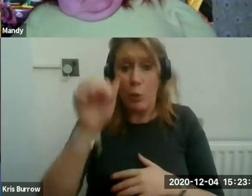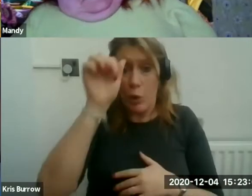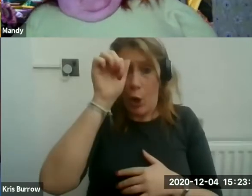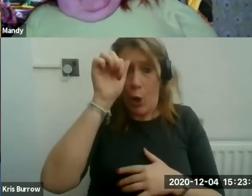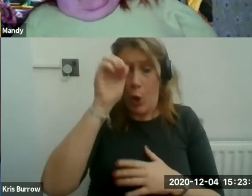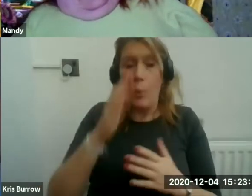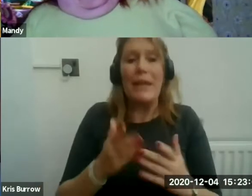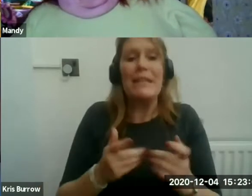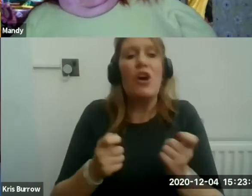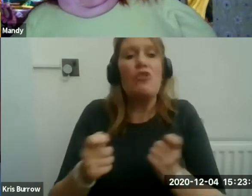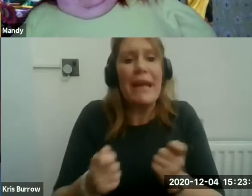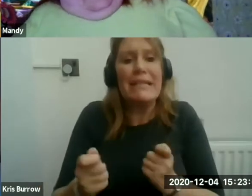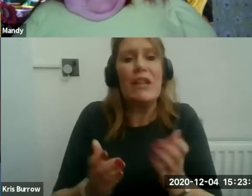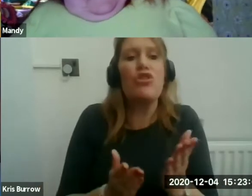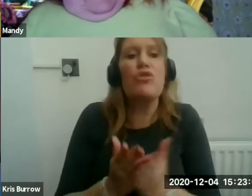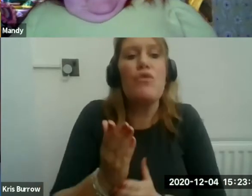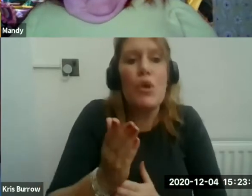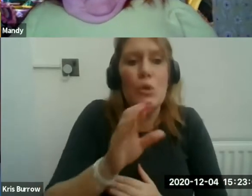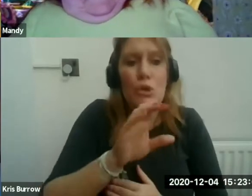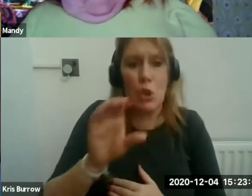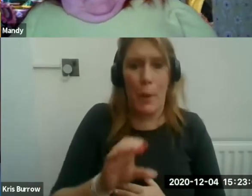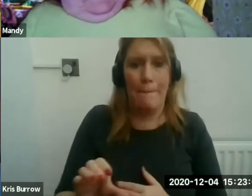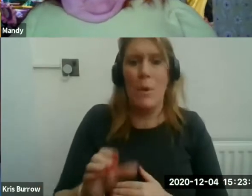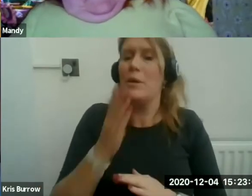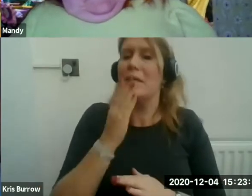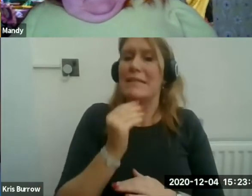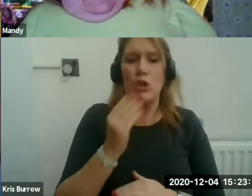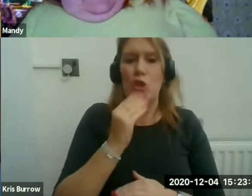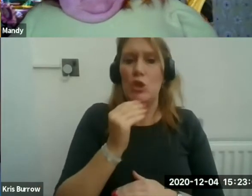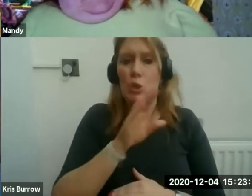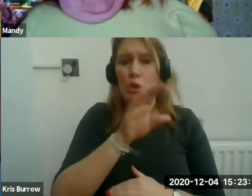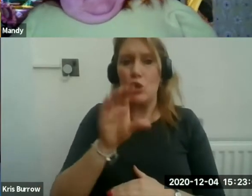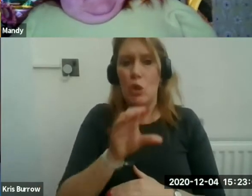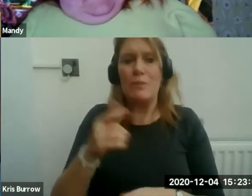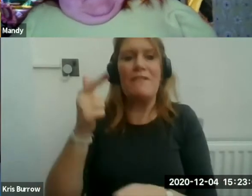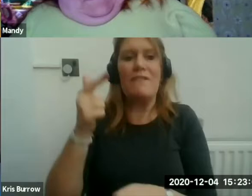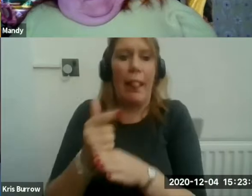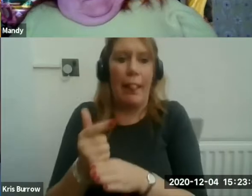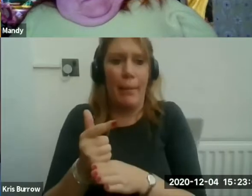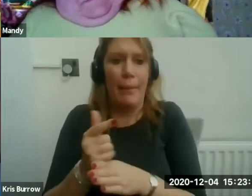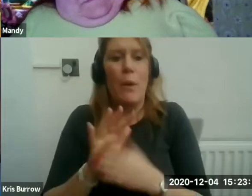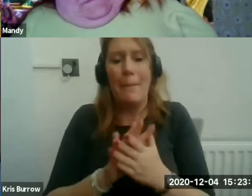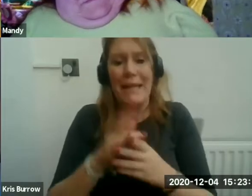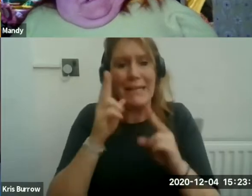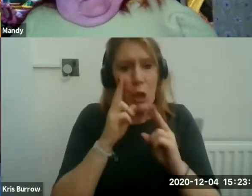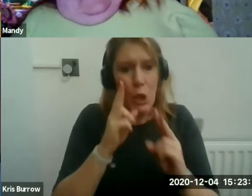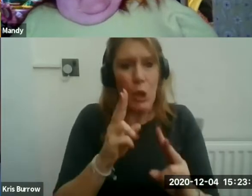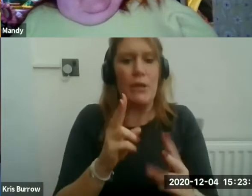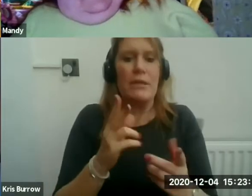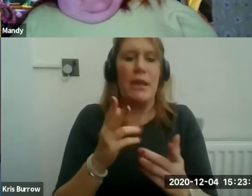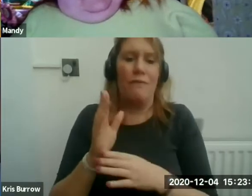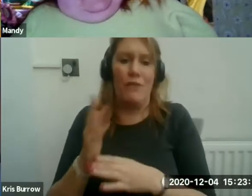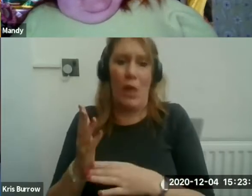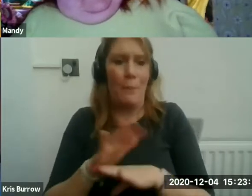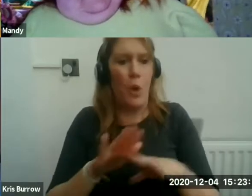Zoom but we didn't use Zoom to film it itself. Just in case there's anybody